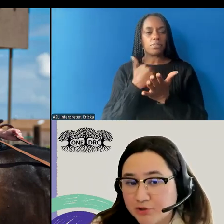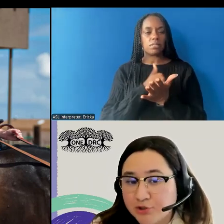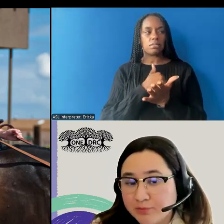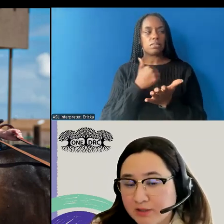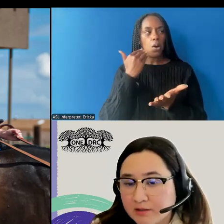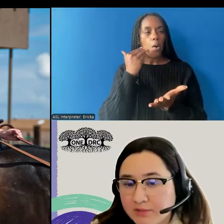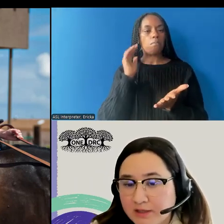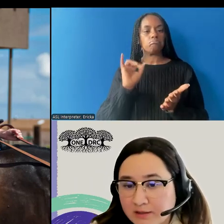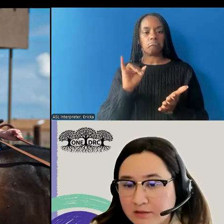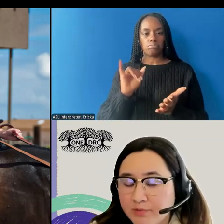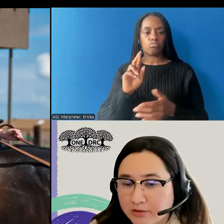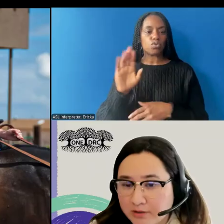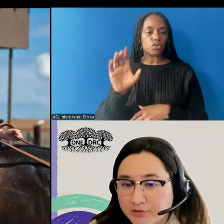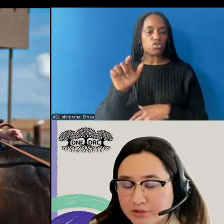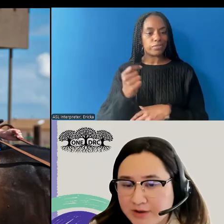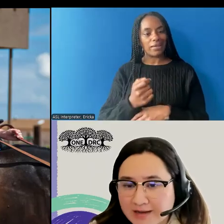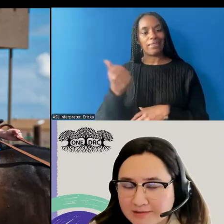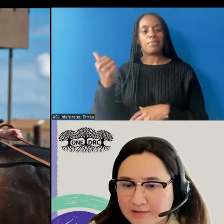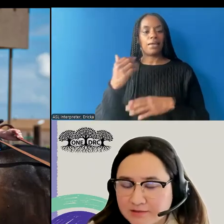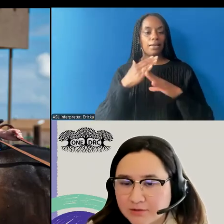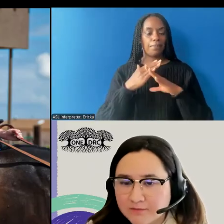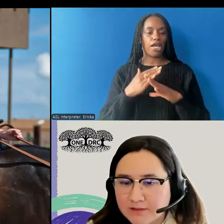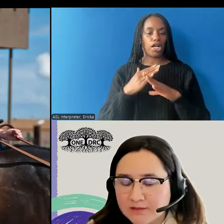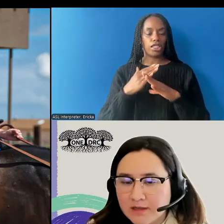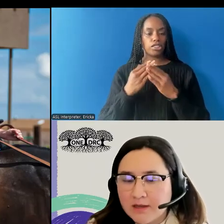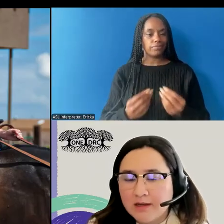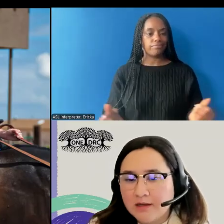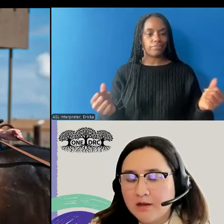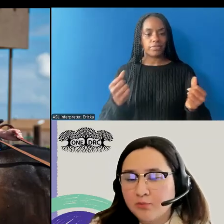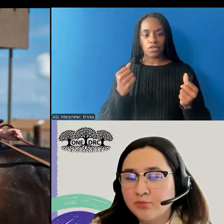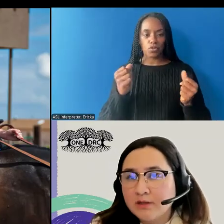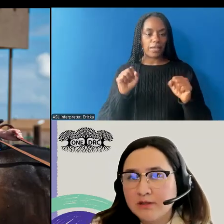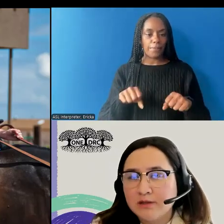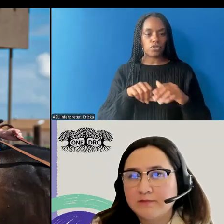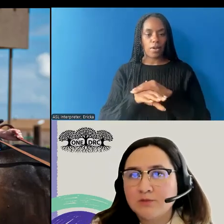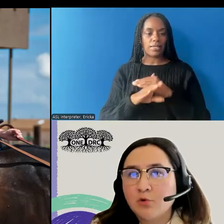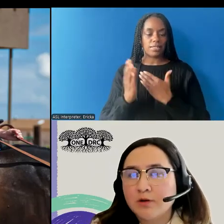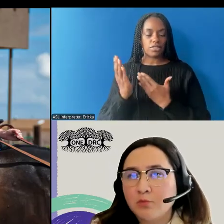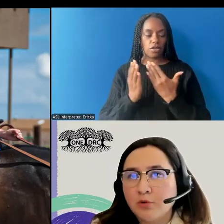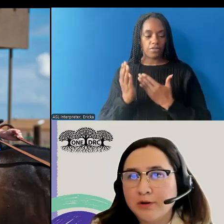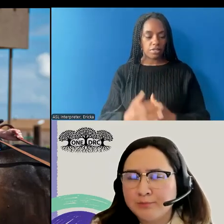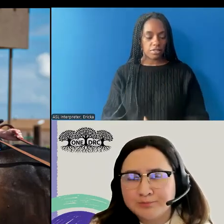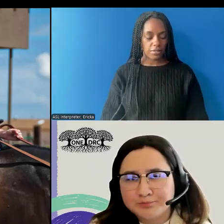should be eliminating the barriers to access the service. And it really gives us more, more,